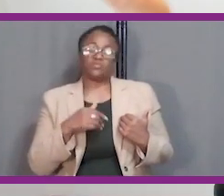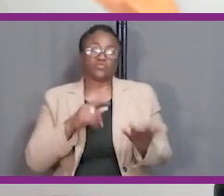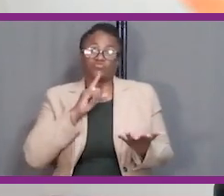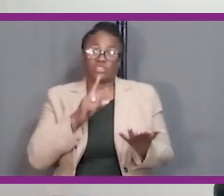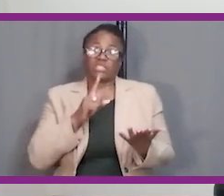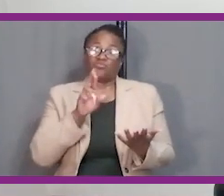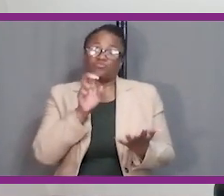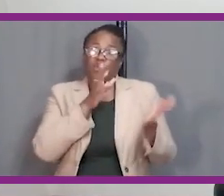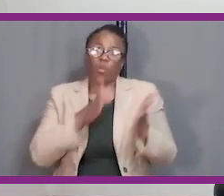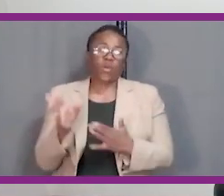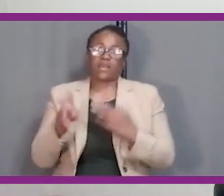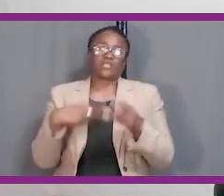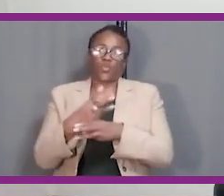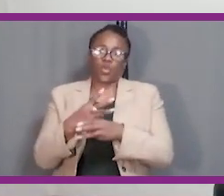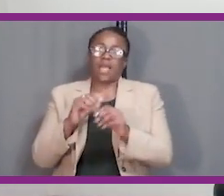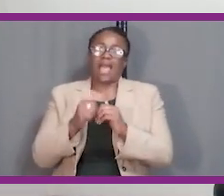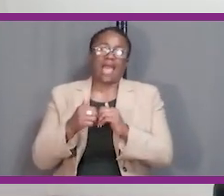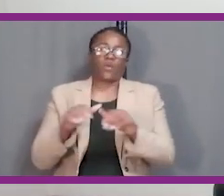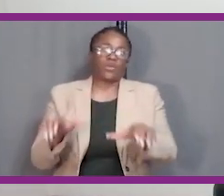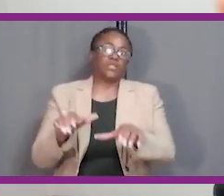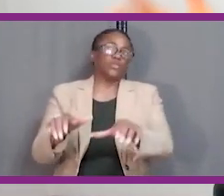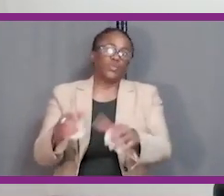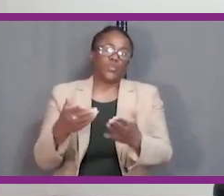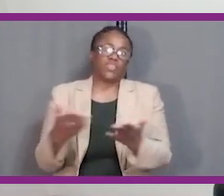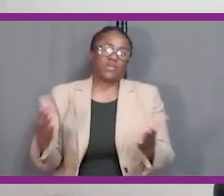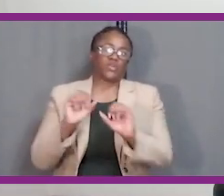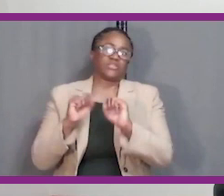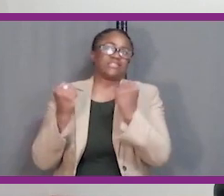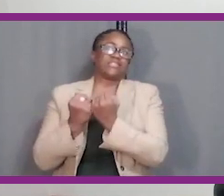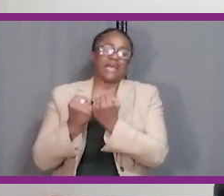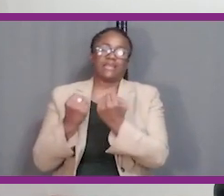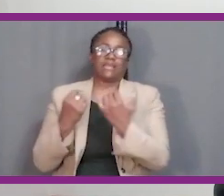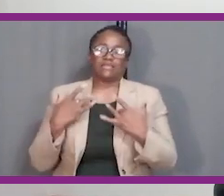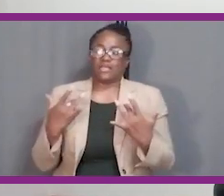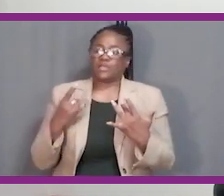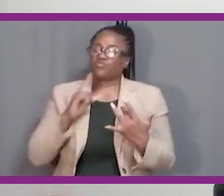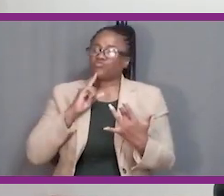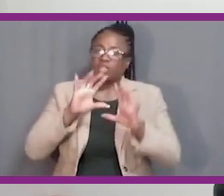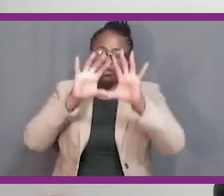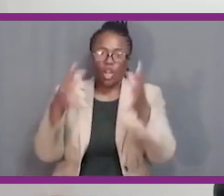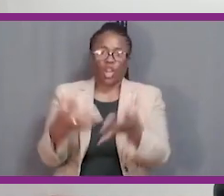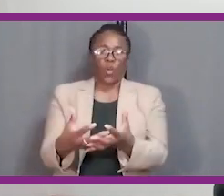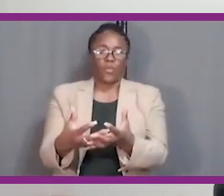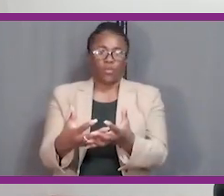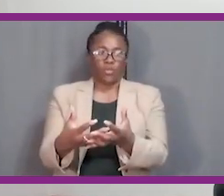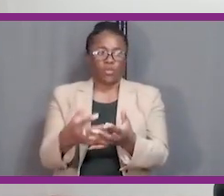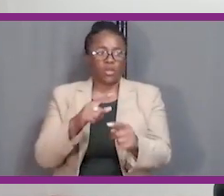I say that in a global sense, but each and every society that exists. And I think it's also about,